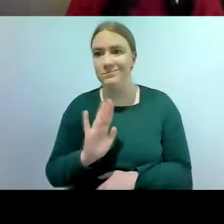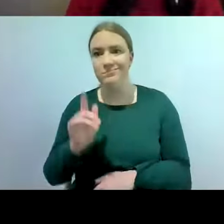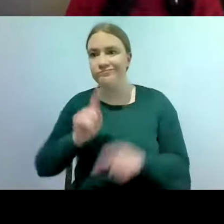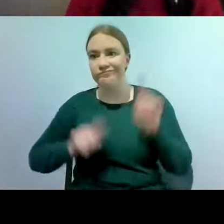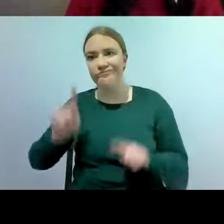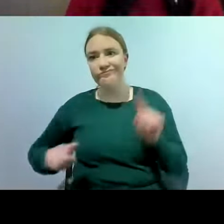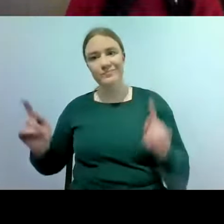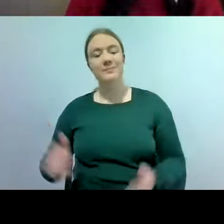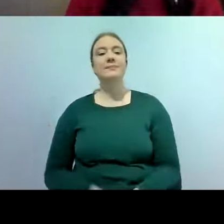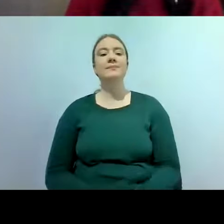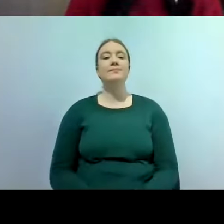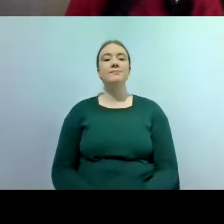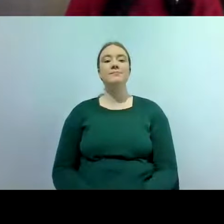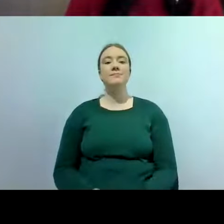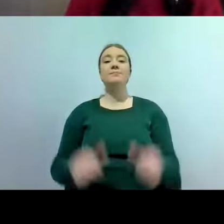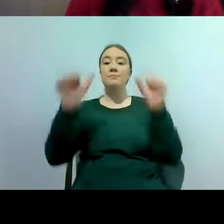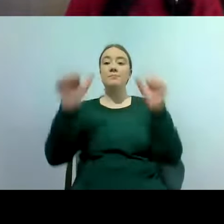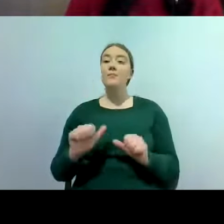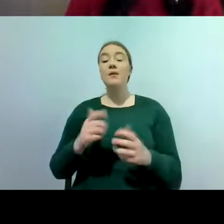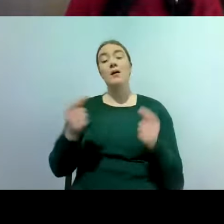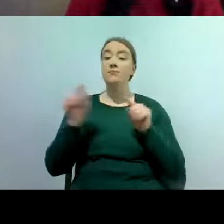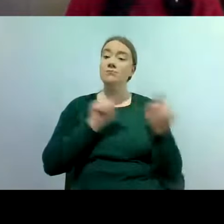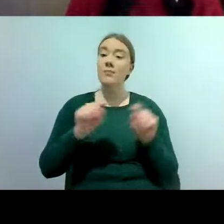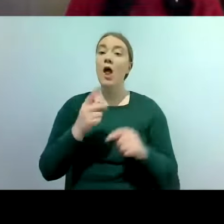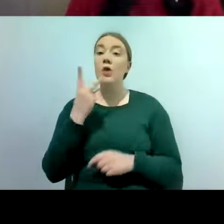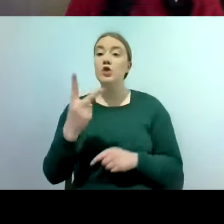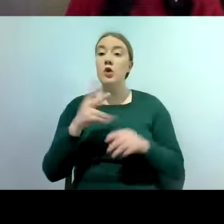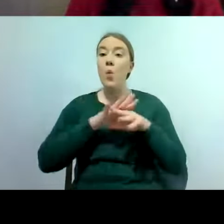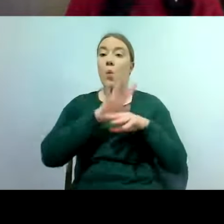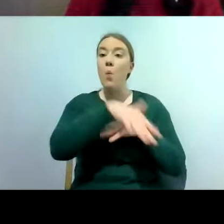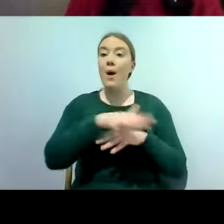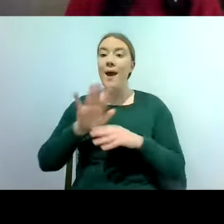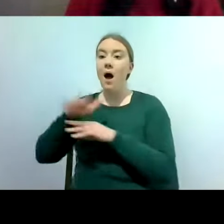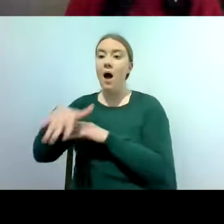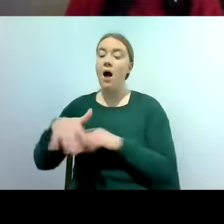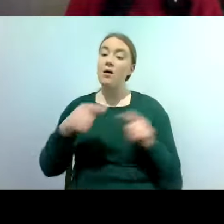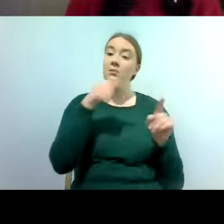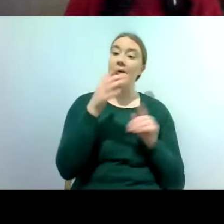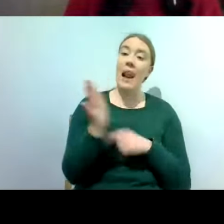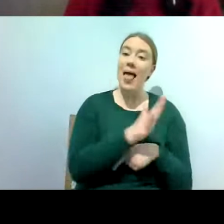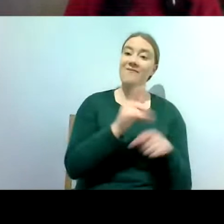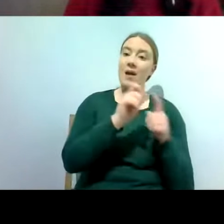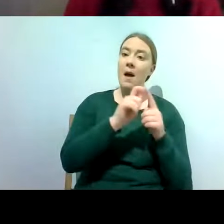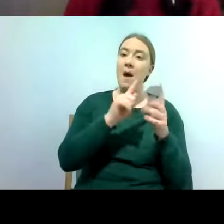and then onto the two weirs so on the left we have powick weir in the river teme